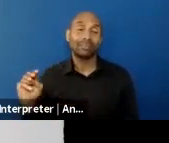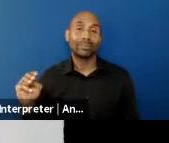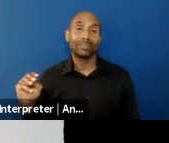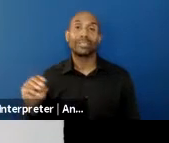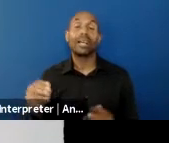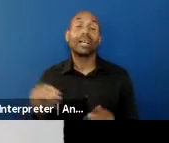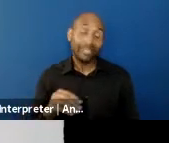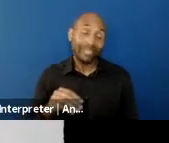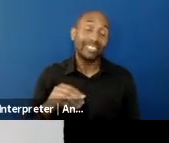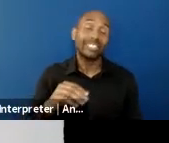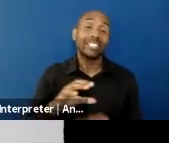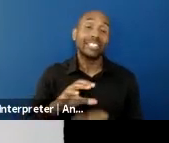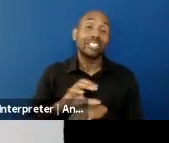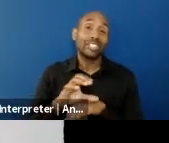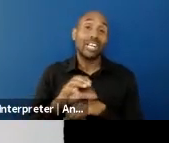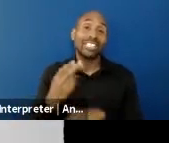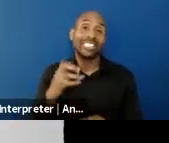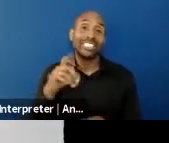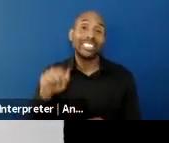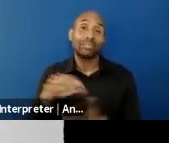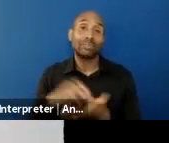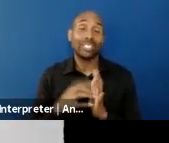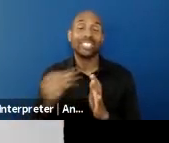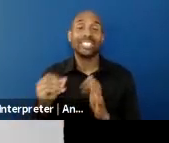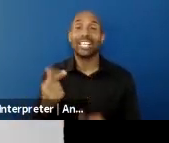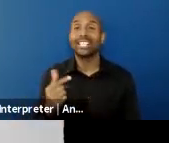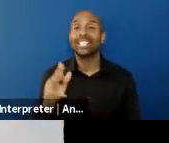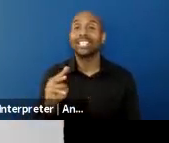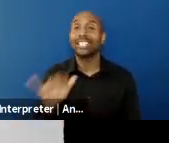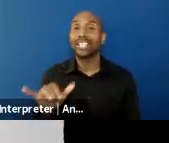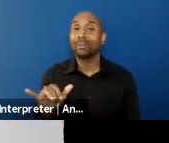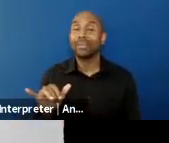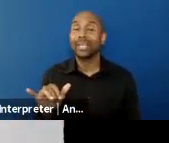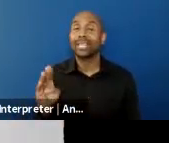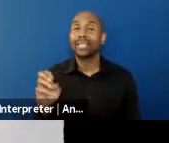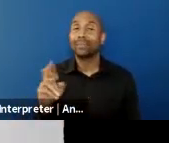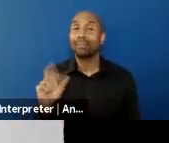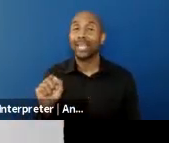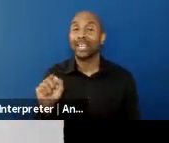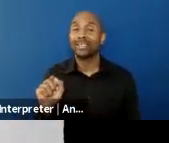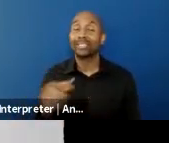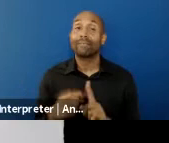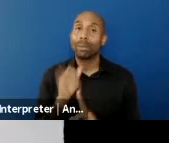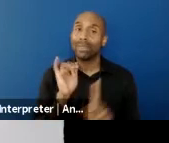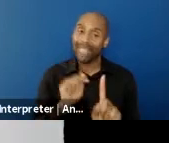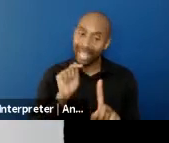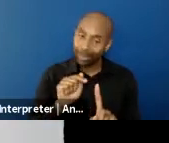from one stall. Like I said, it holds fond memories.